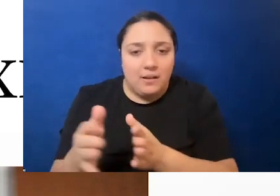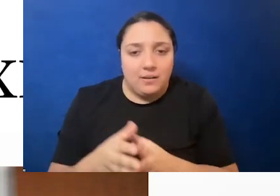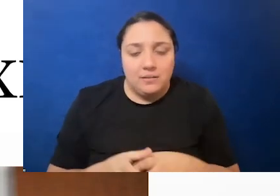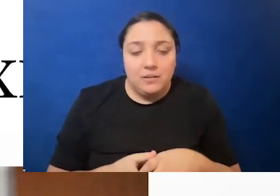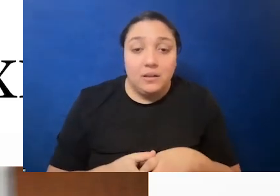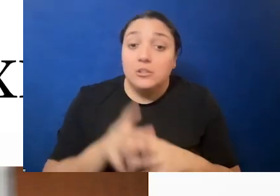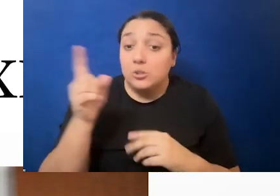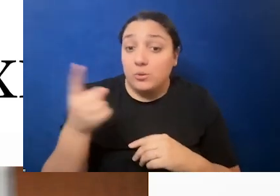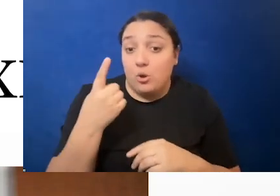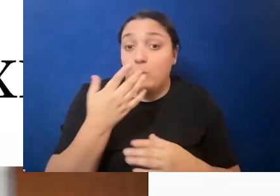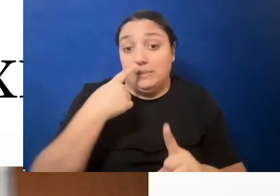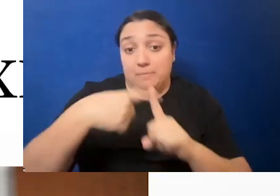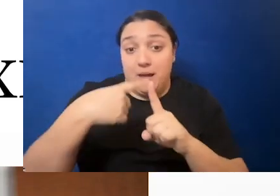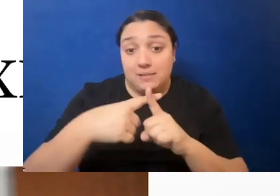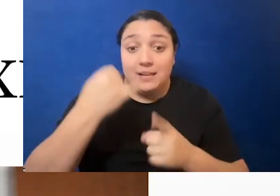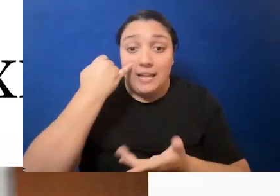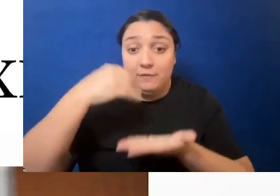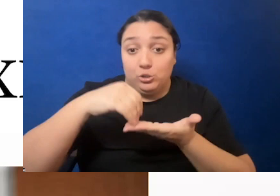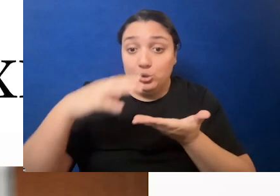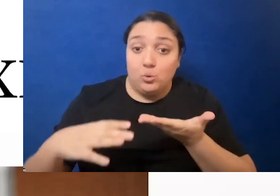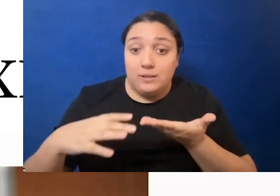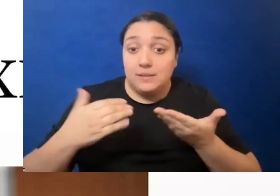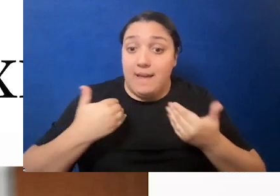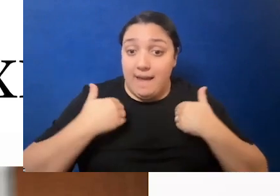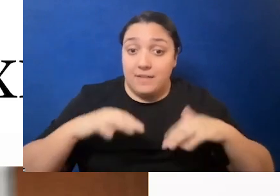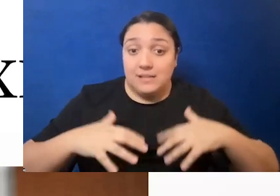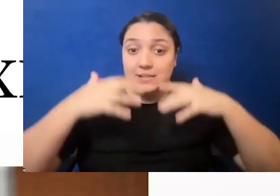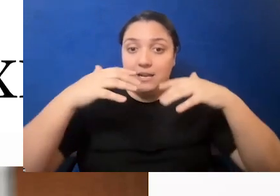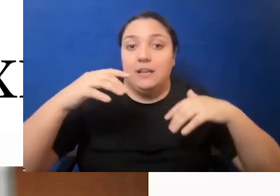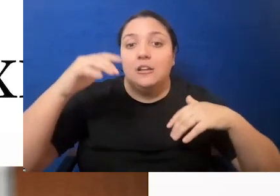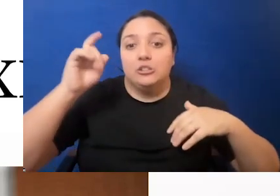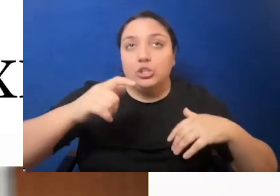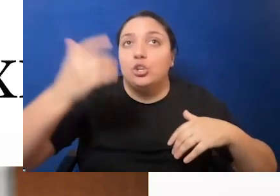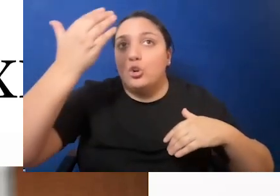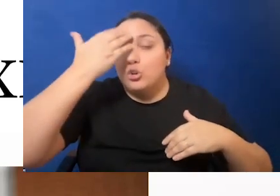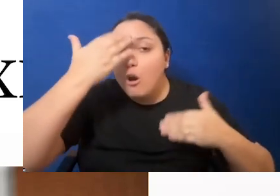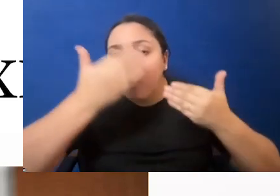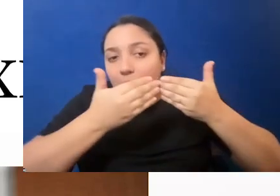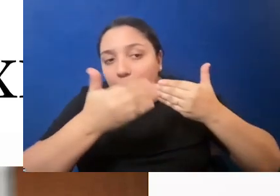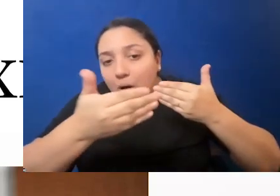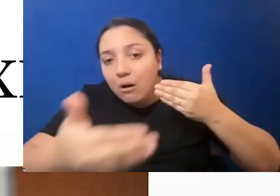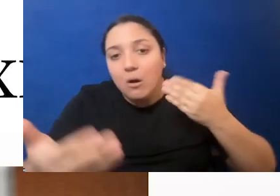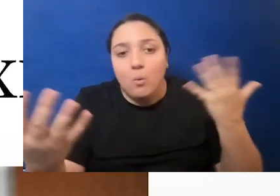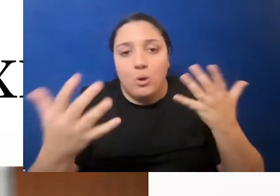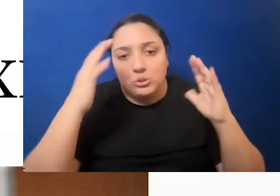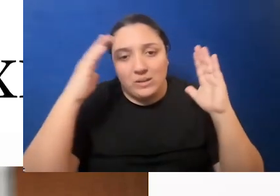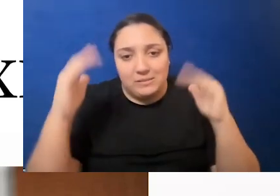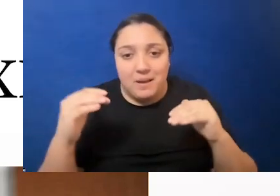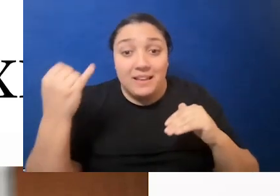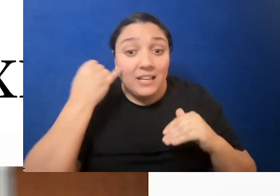STUDENTS WHO HAVE ANXIETY TO HAVE A PLAN TO KNOW WHAT TO EXPECT. IF THEY KNOW SCHOOL IS